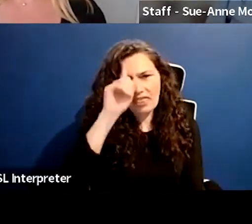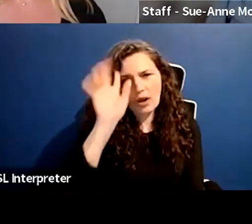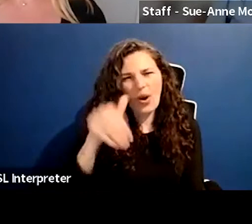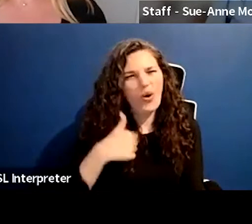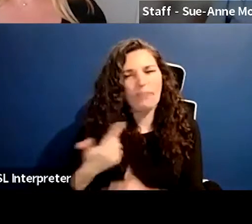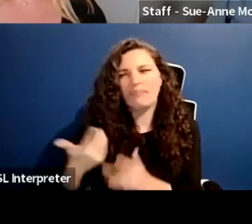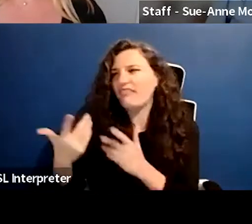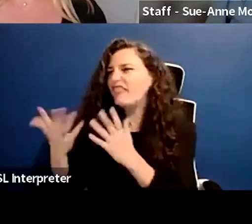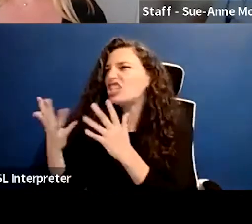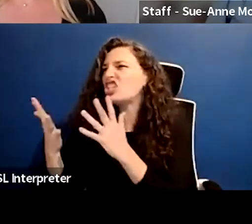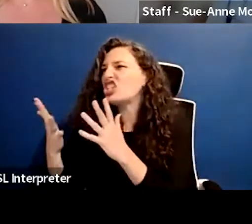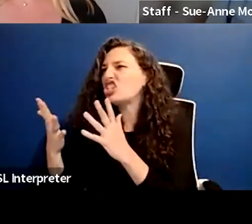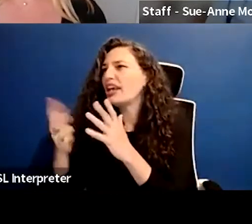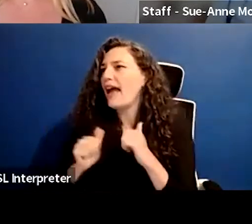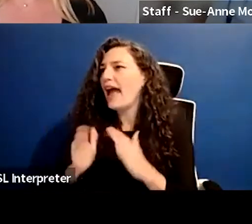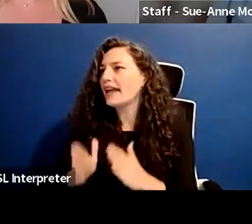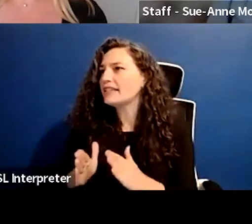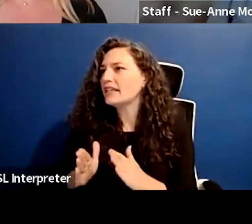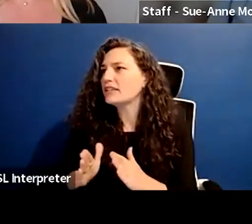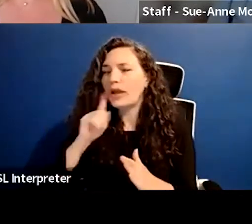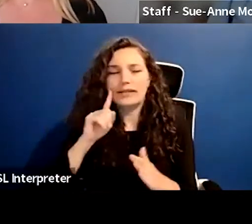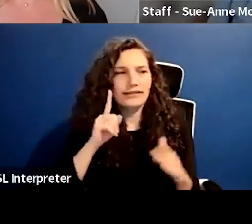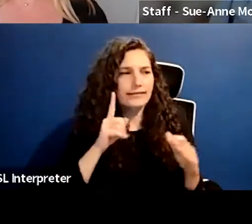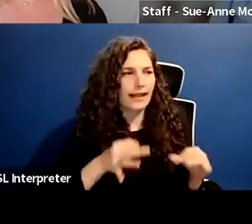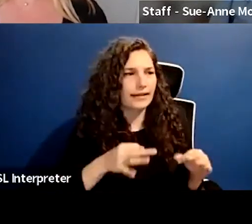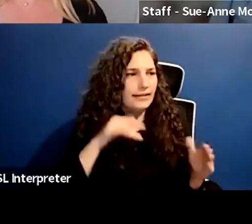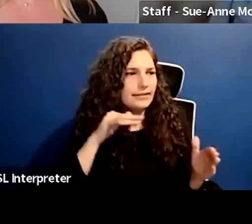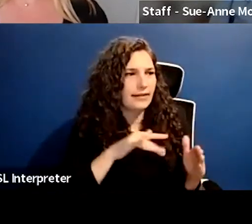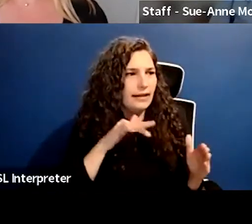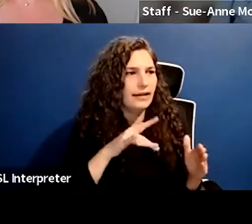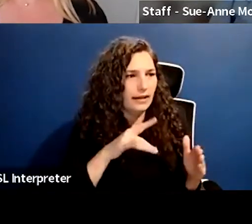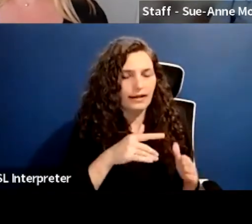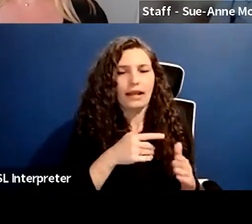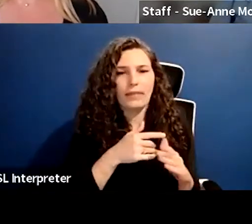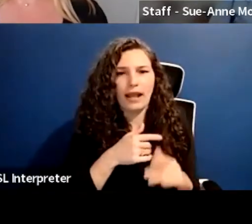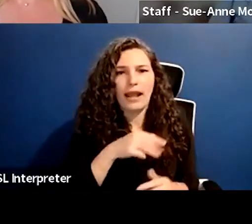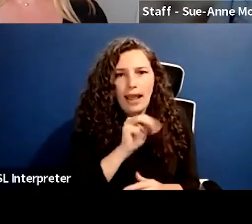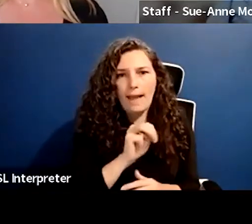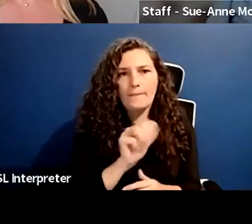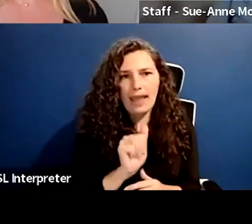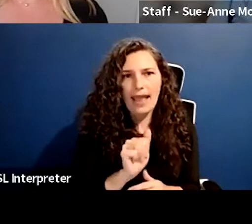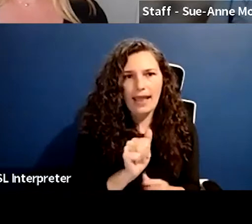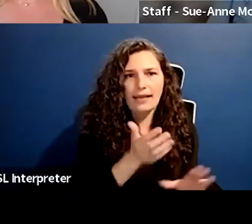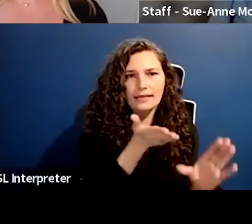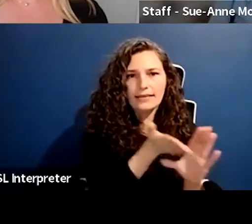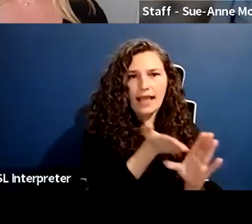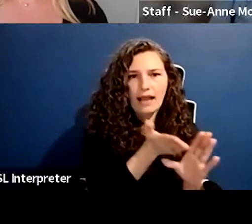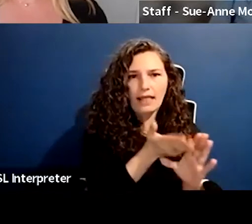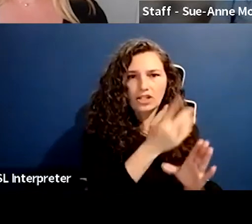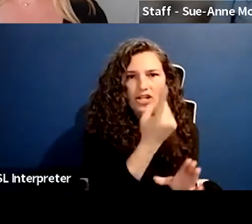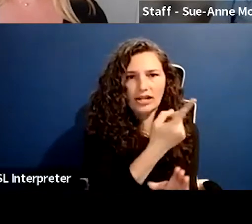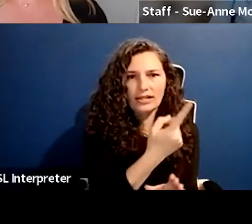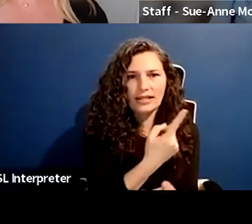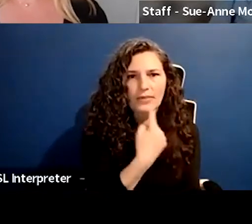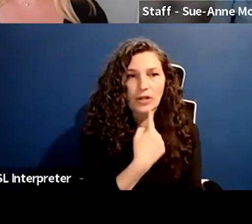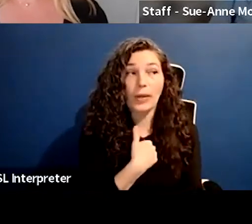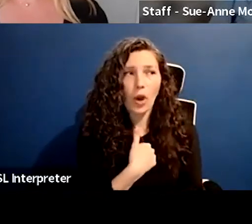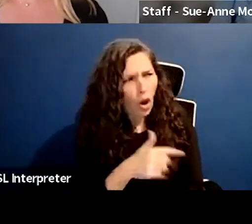So I got my master's in psychology. So, and then literally someone said to me, "You have a good face for commercials." And I started, I got a commercial agent